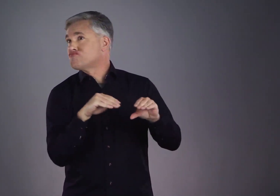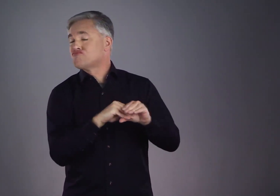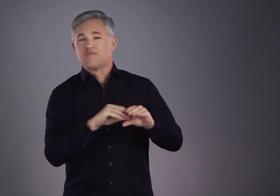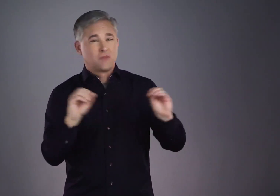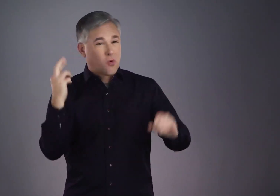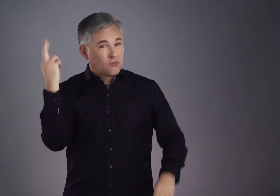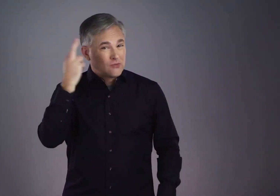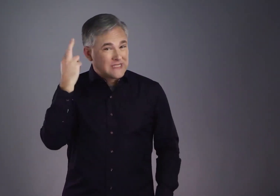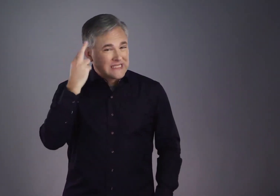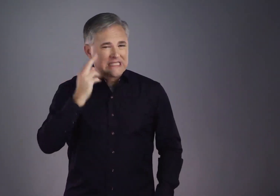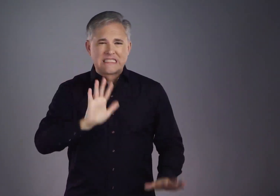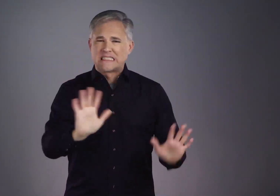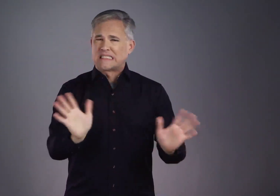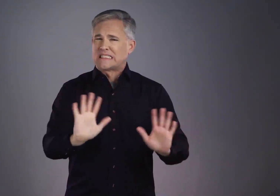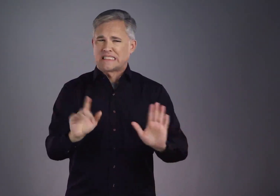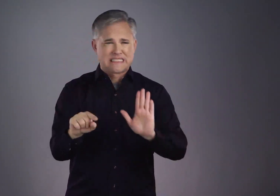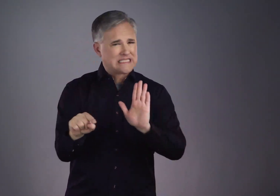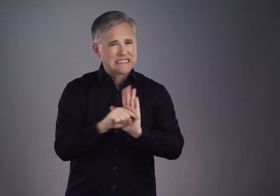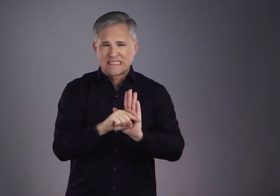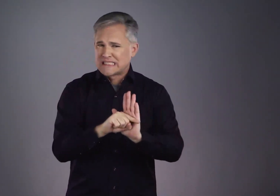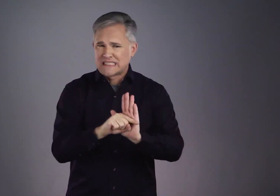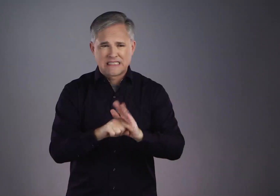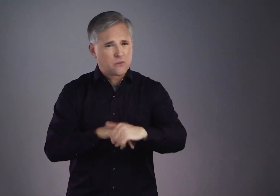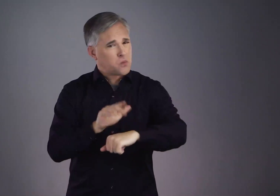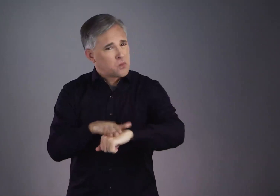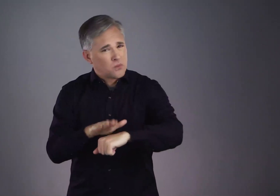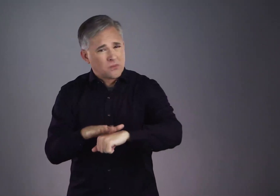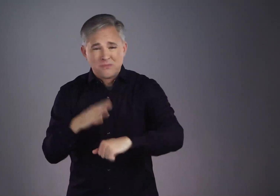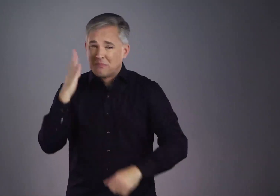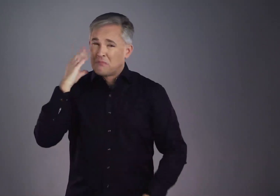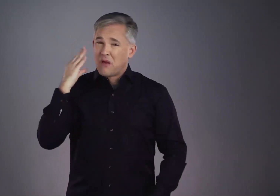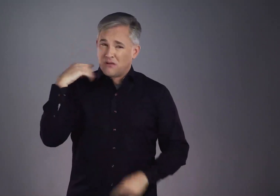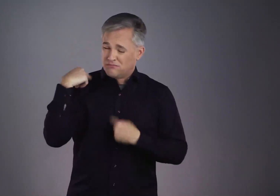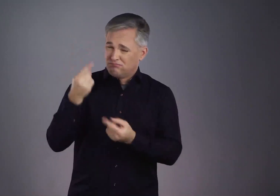as futile disputes over property, money, and authority.